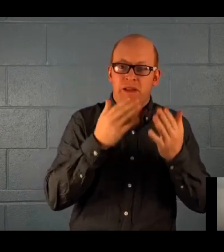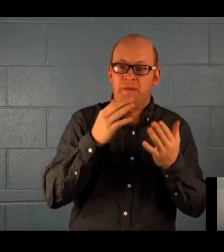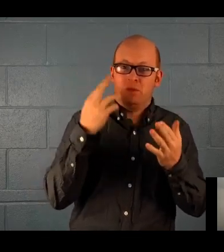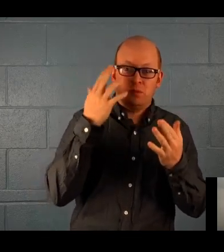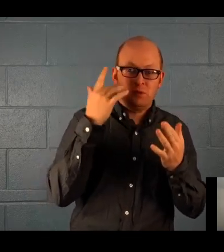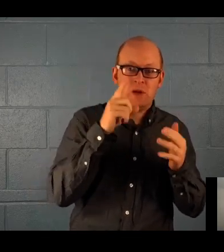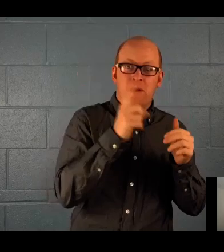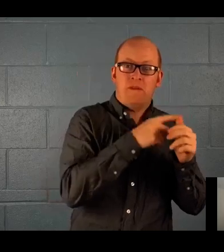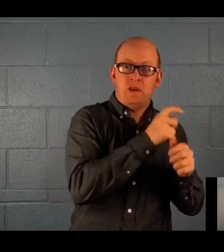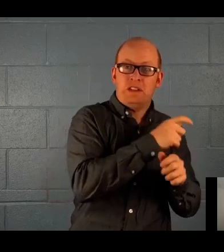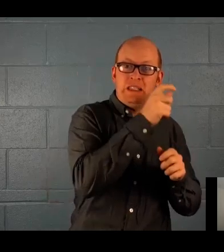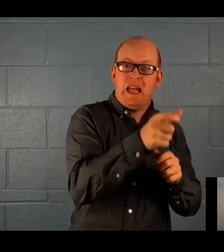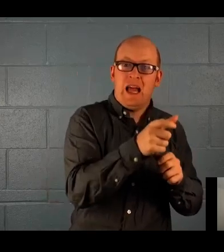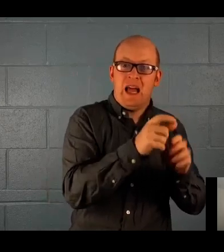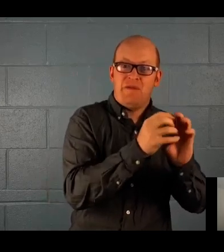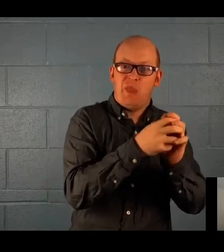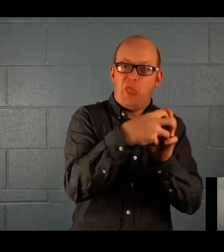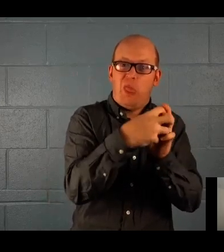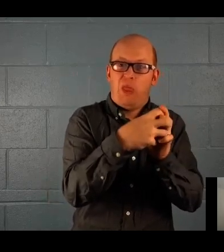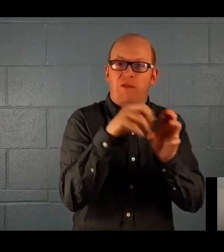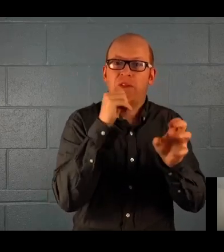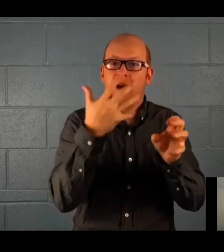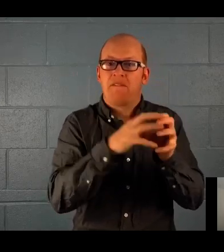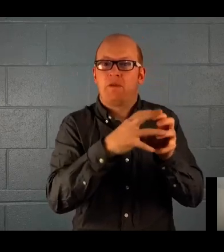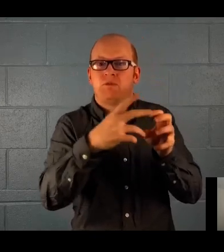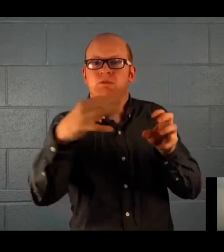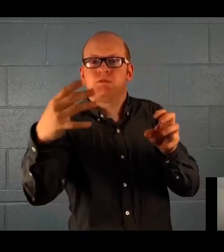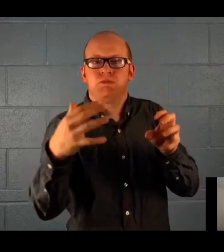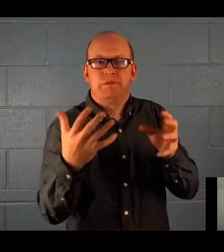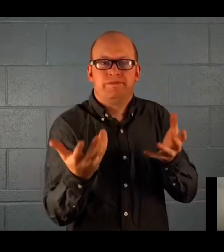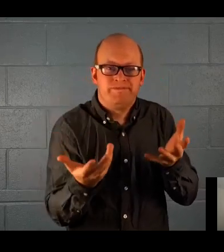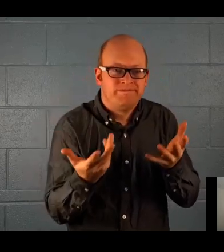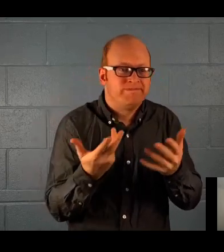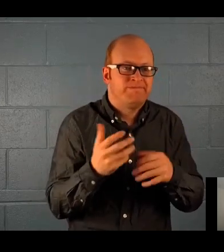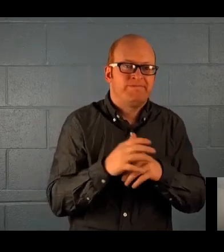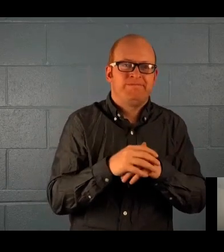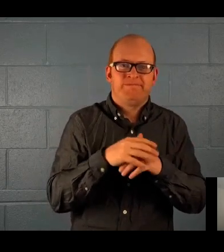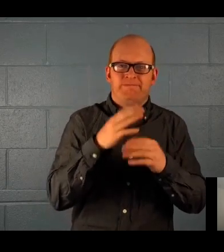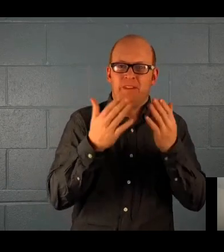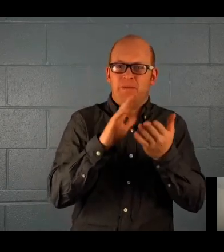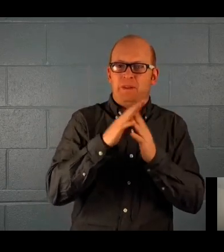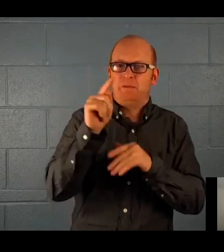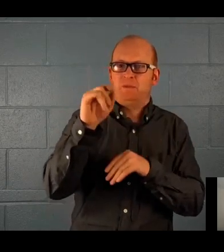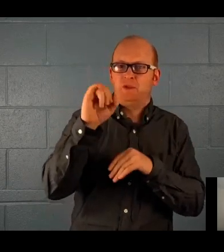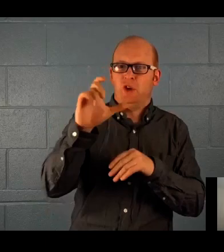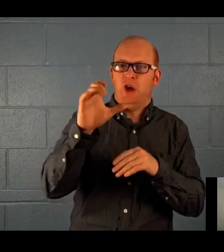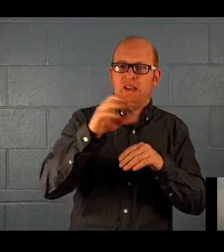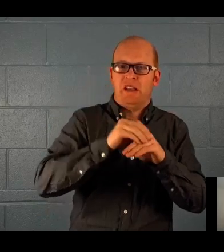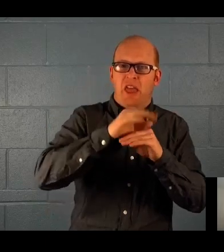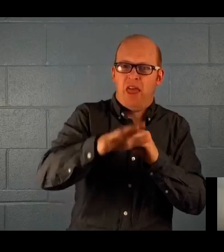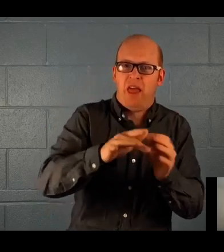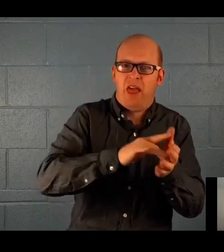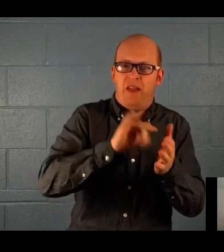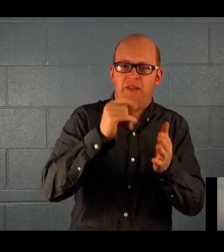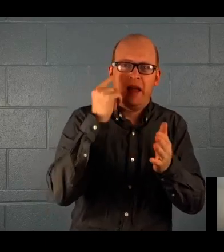is having a toxic effect on the retina. And those are all ideas that we're exploring now.